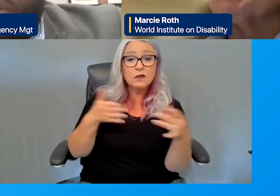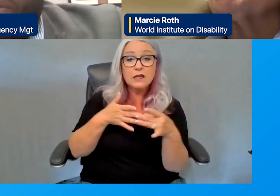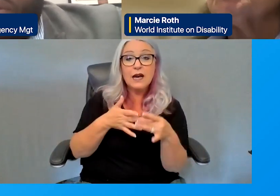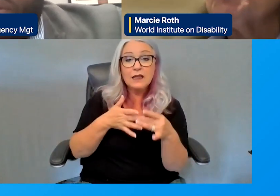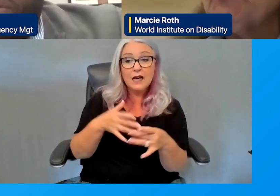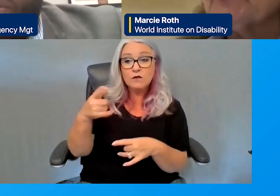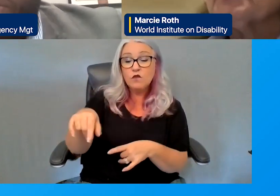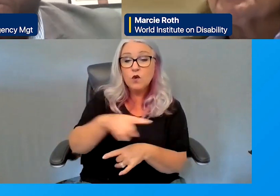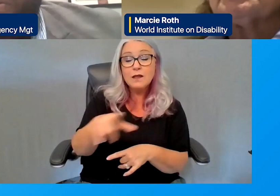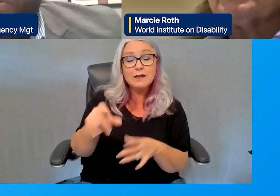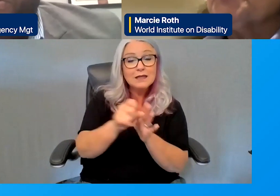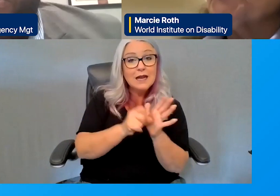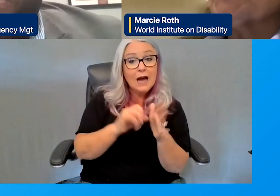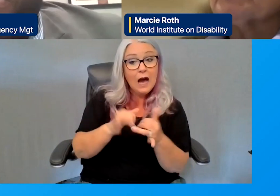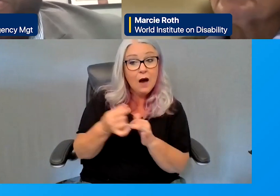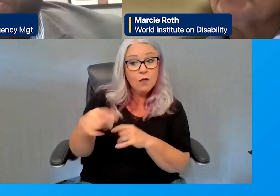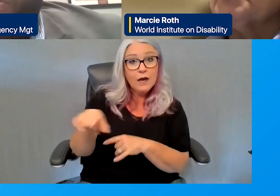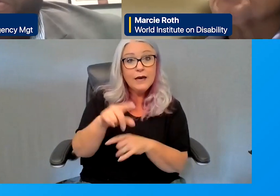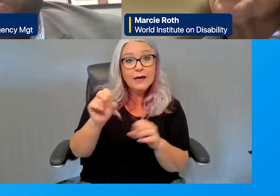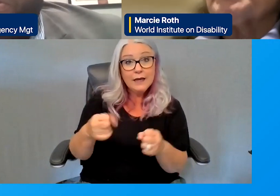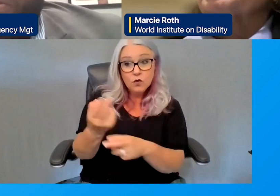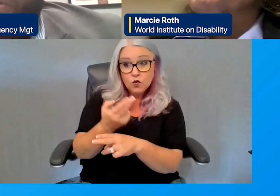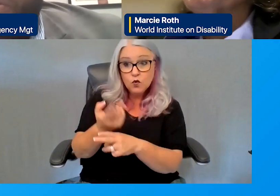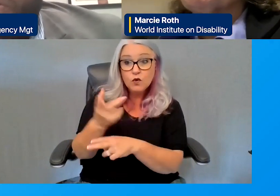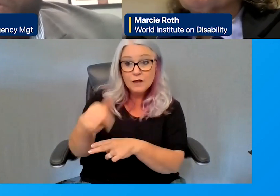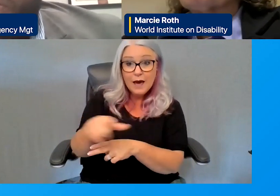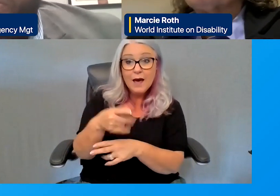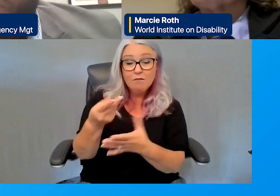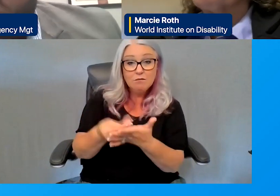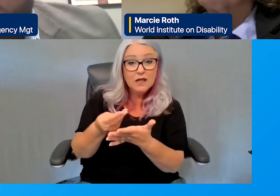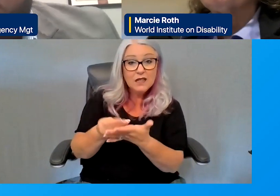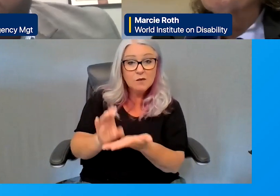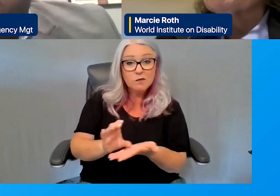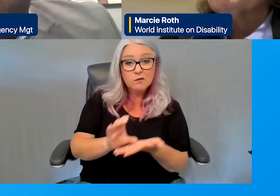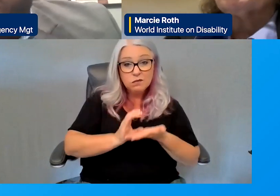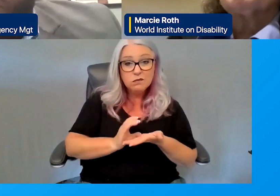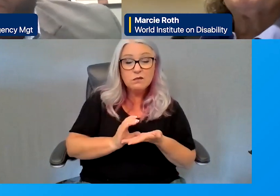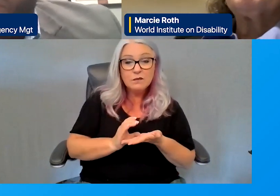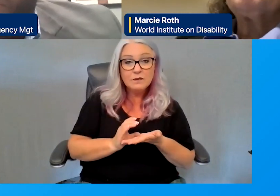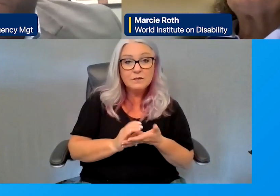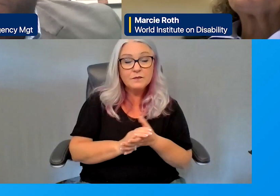states on how they could use those preparedness grant funds